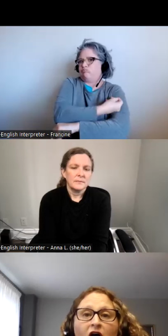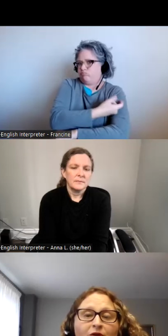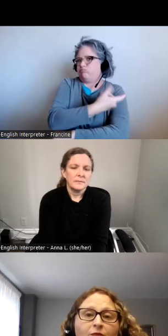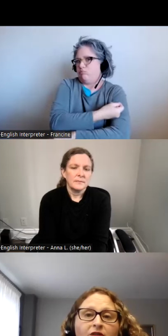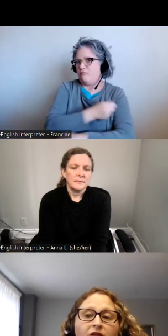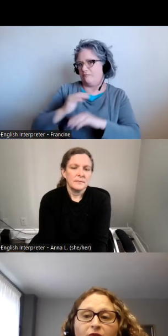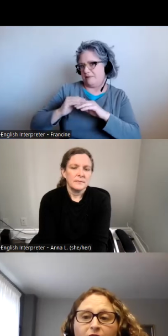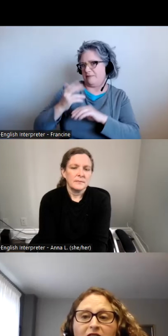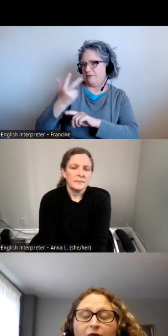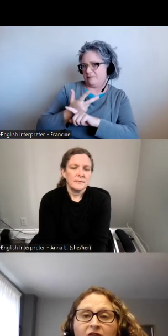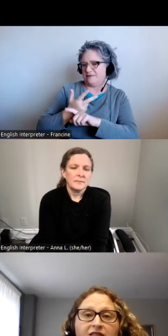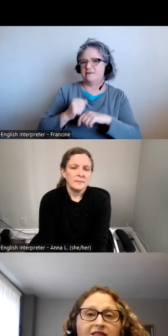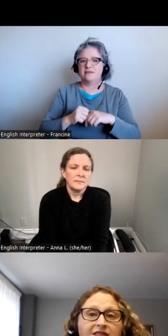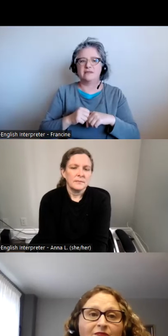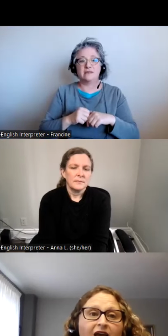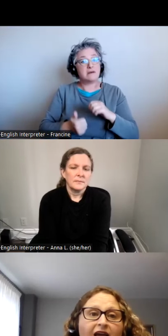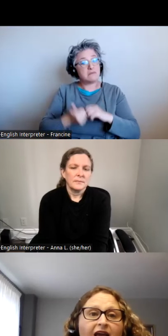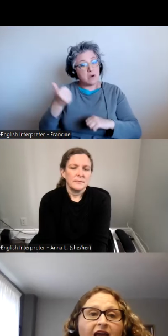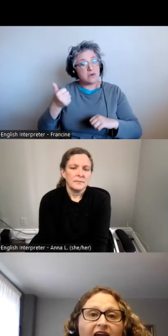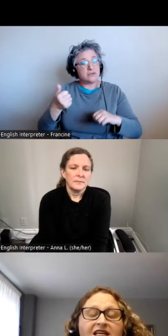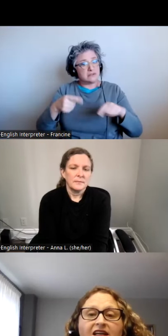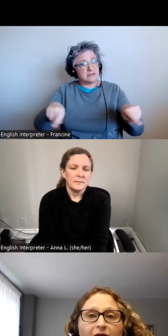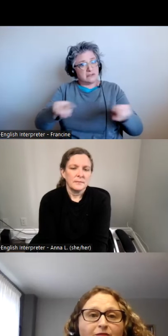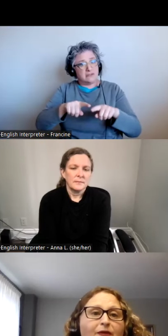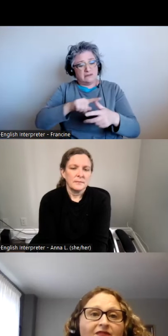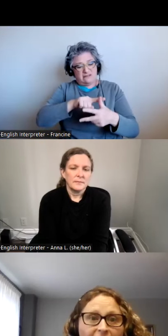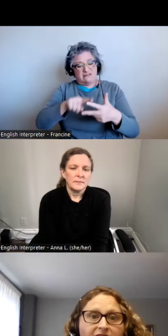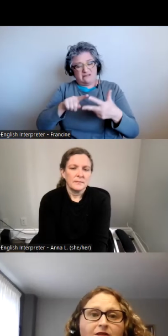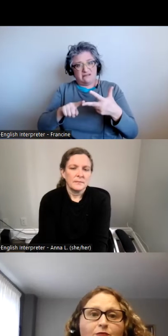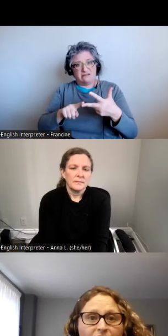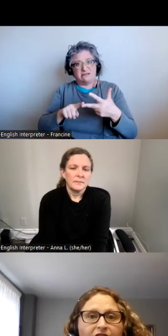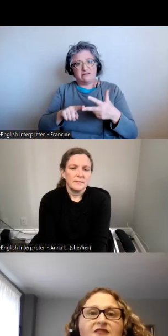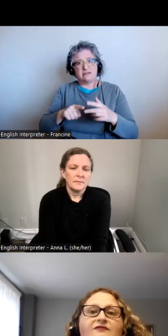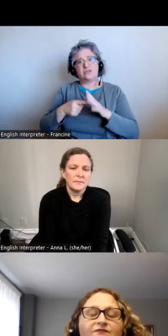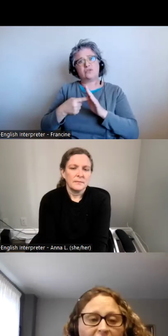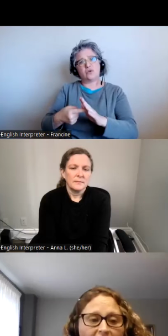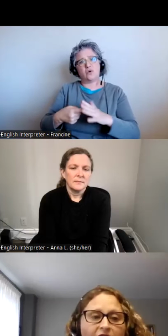Covid vaccine, and given at a minimum of three months is recommended. All of these bivalent